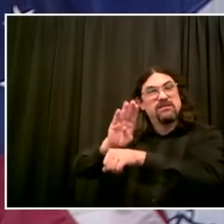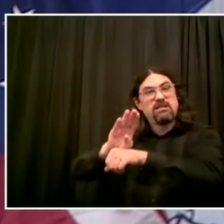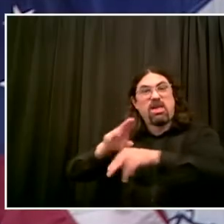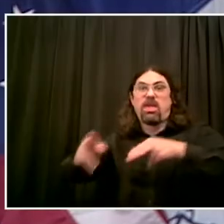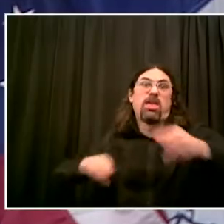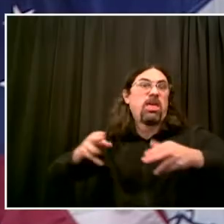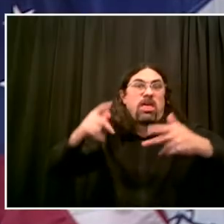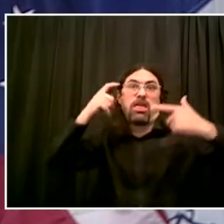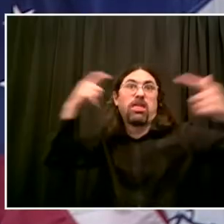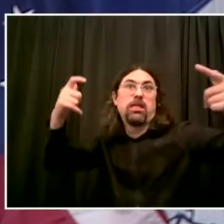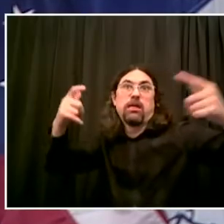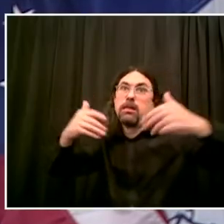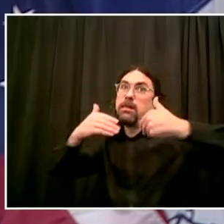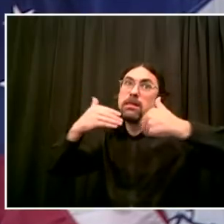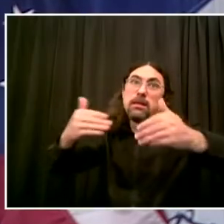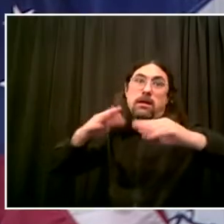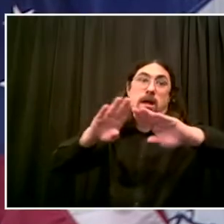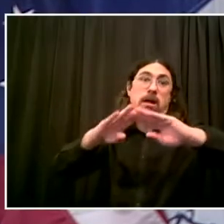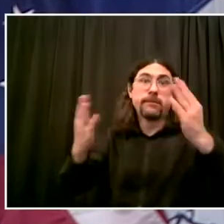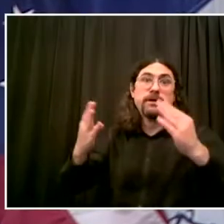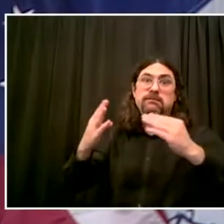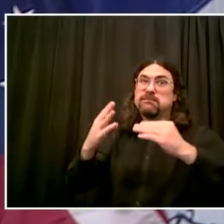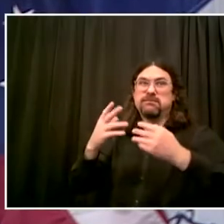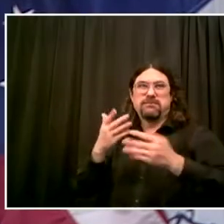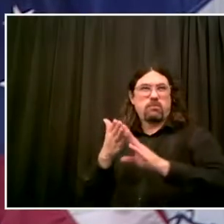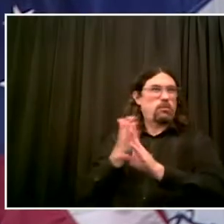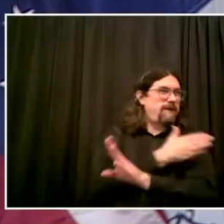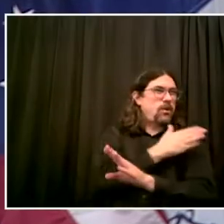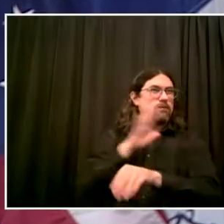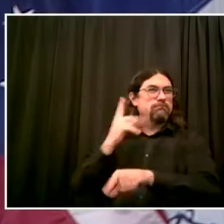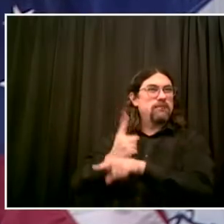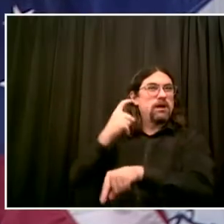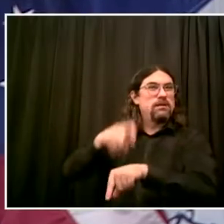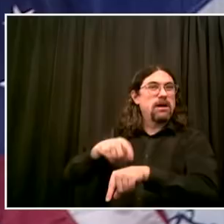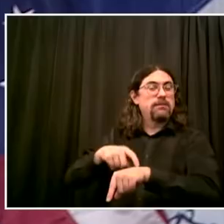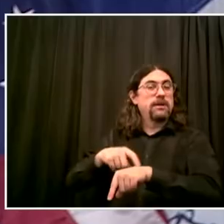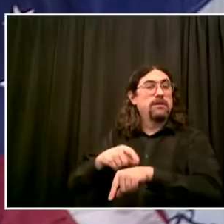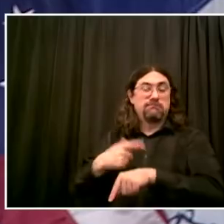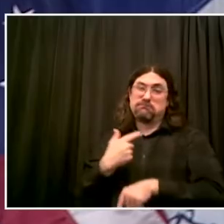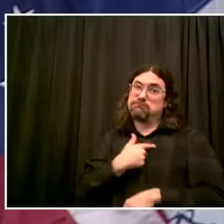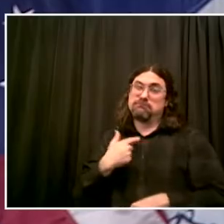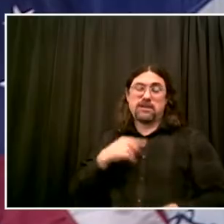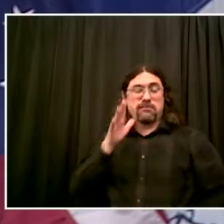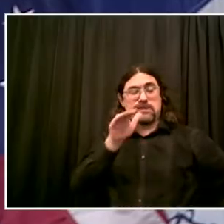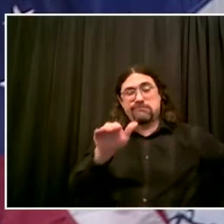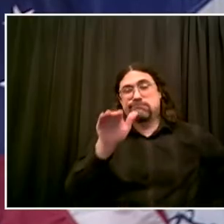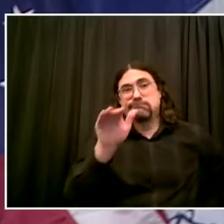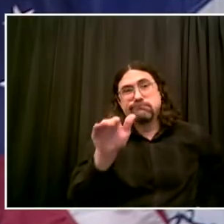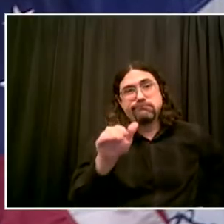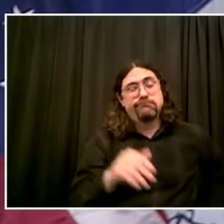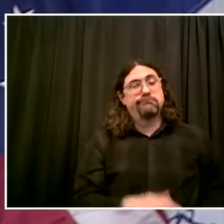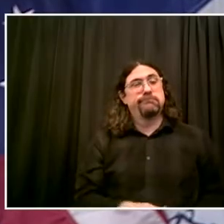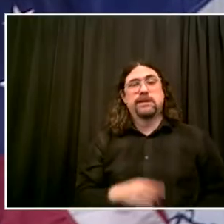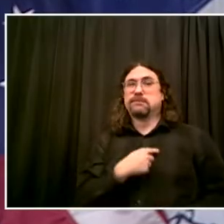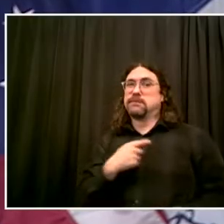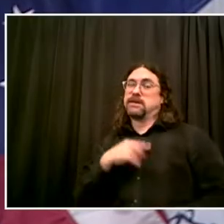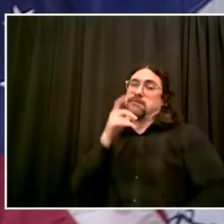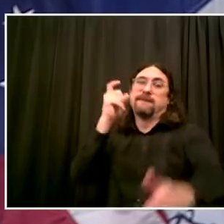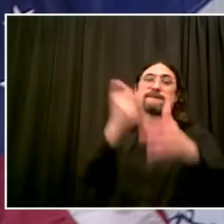IS GOOD TO OPEN BAUINSES STODAY THAT AND WE NEED